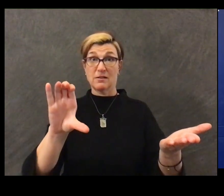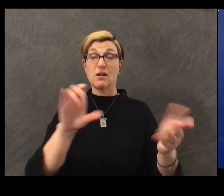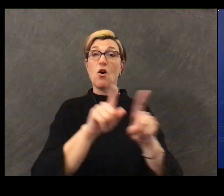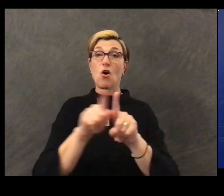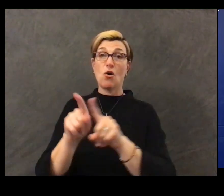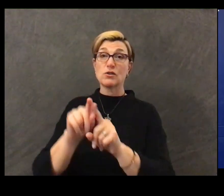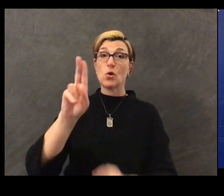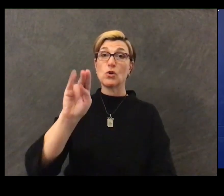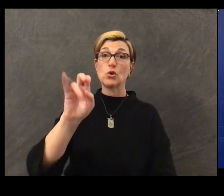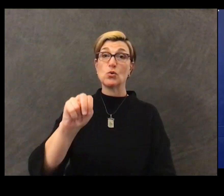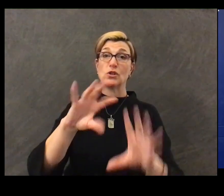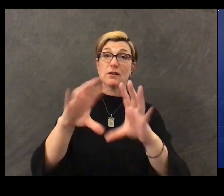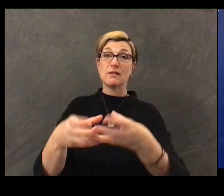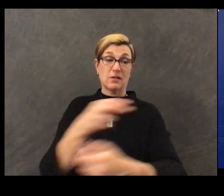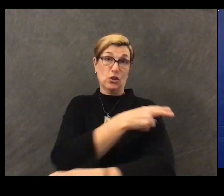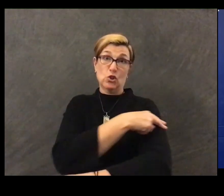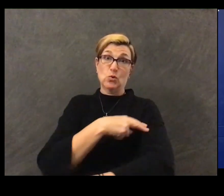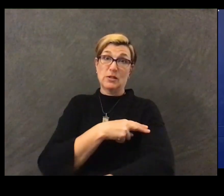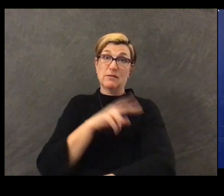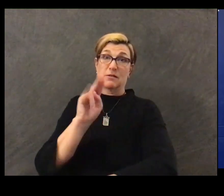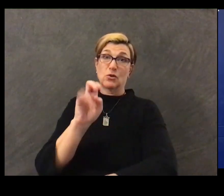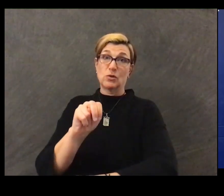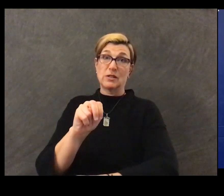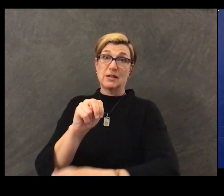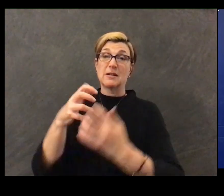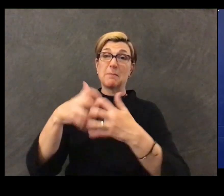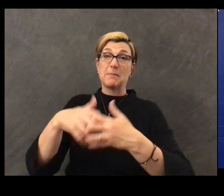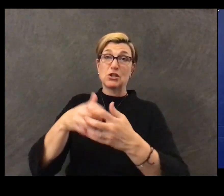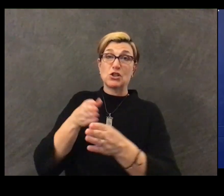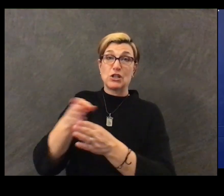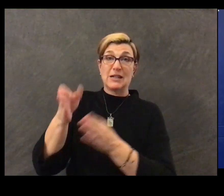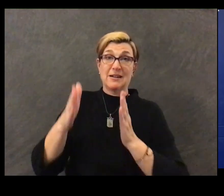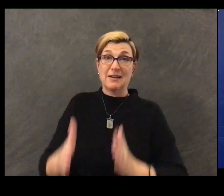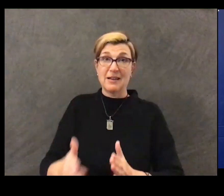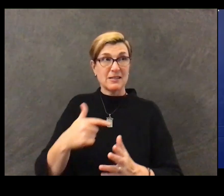spent time with all day yesterday it was extraordinary and mr. president in